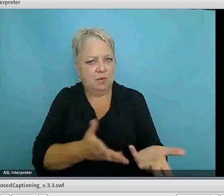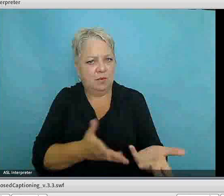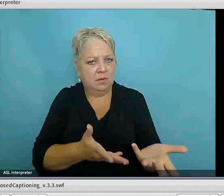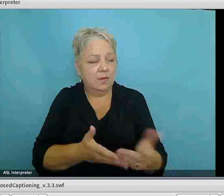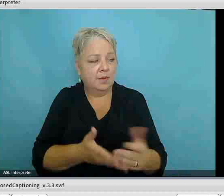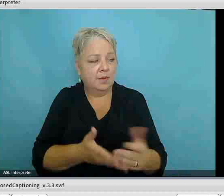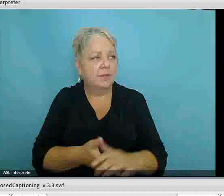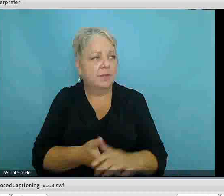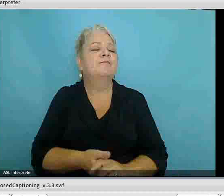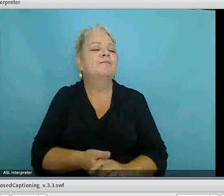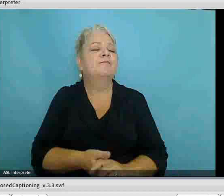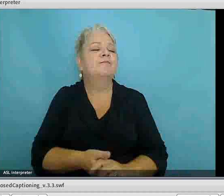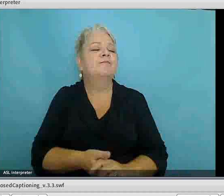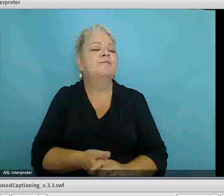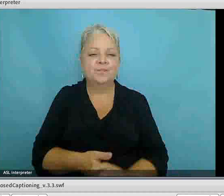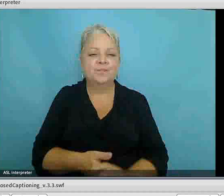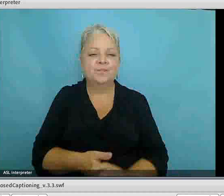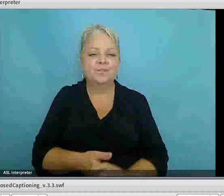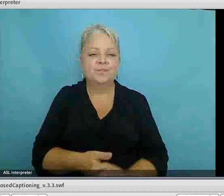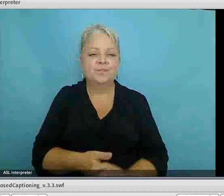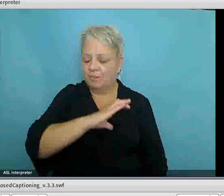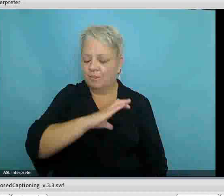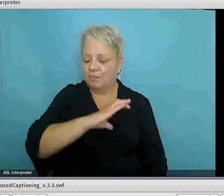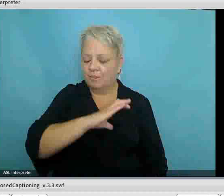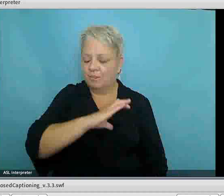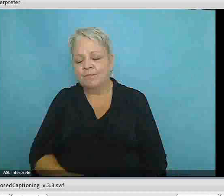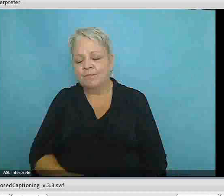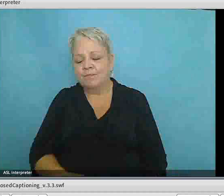don't want to rely only on direct mailing.